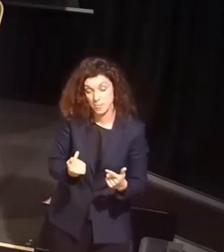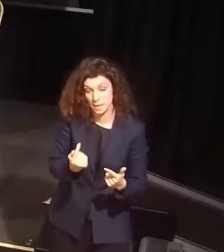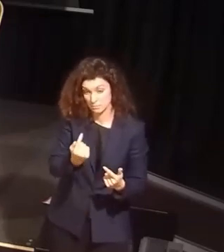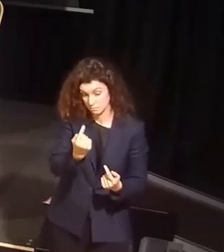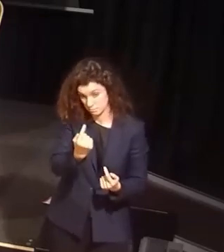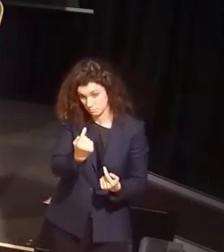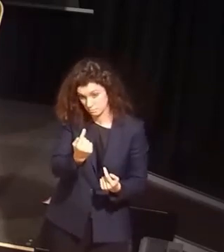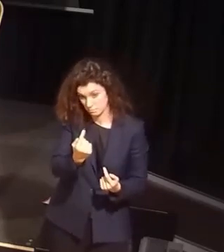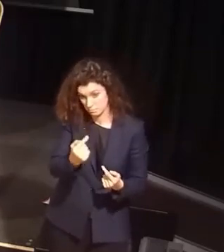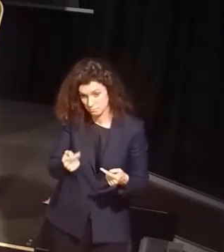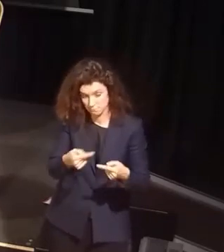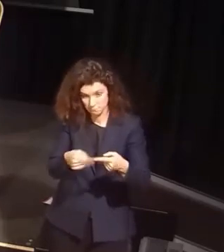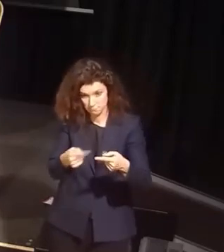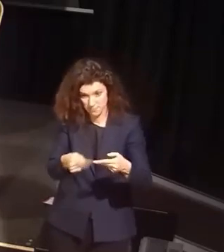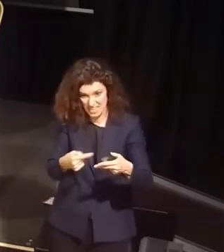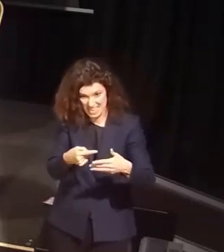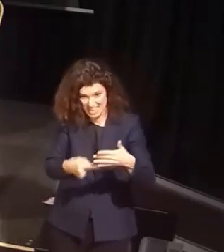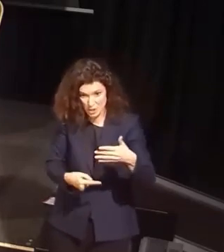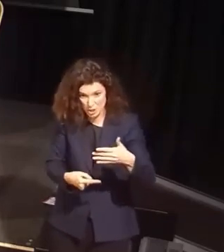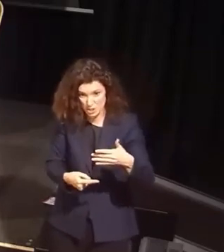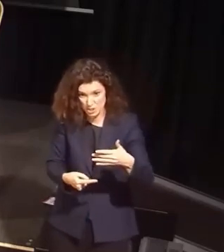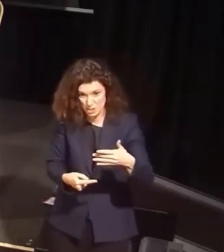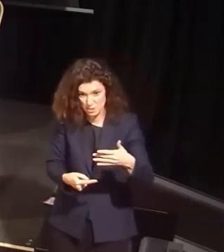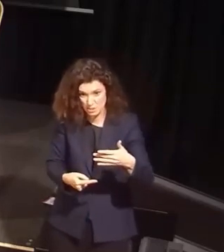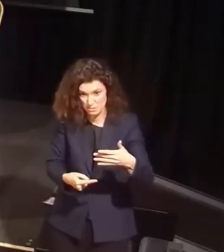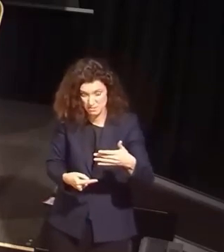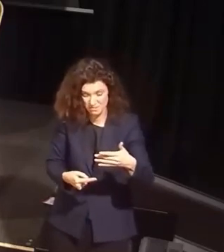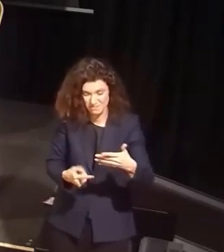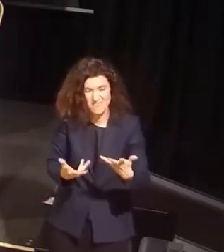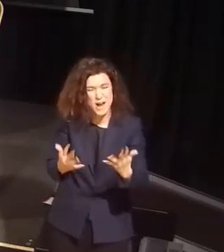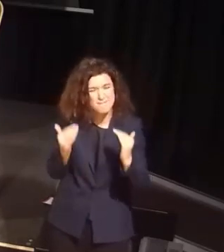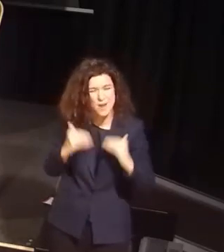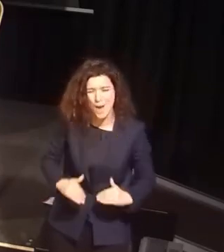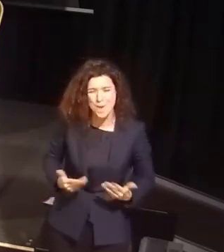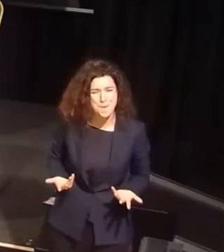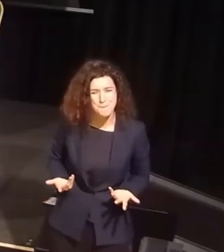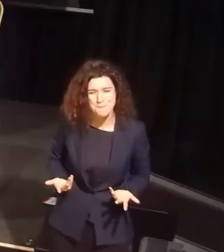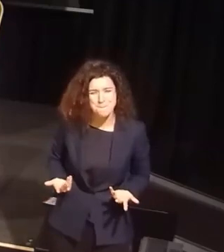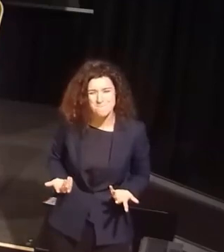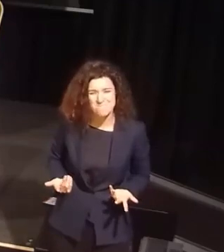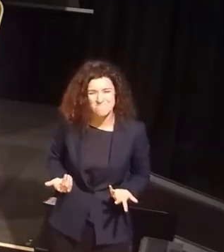is almost demeaningly childish. Like, what we really need